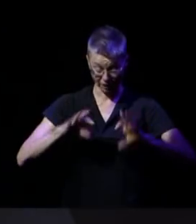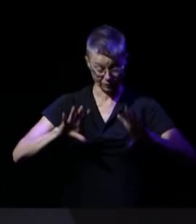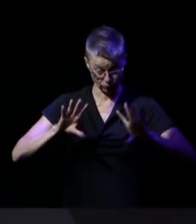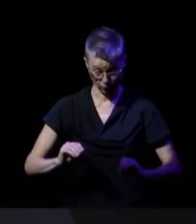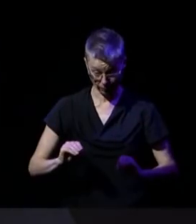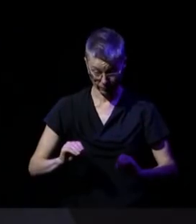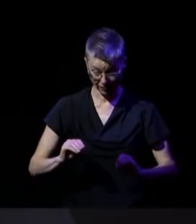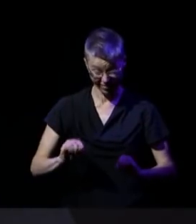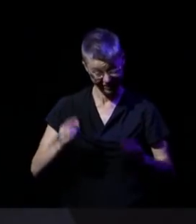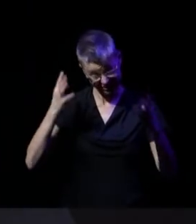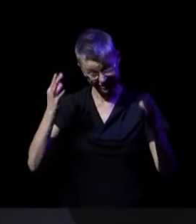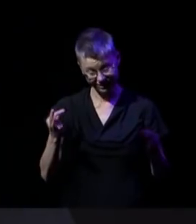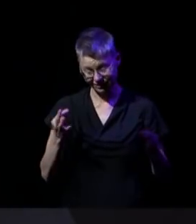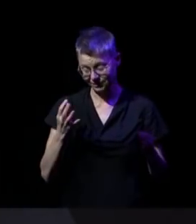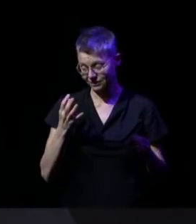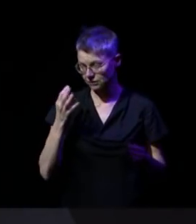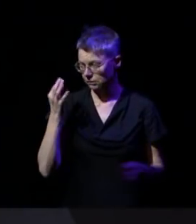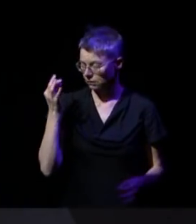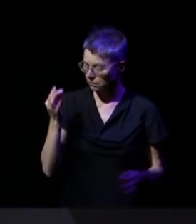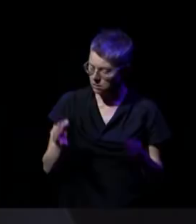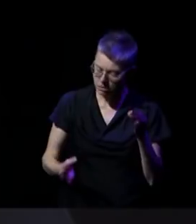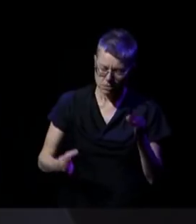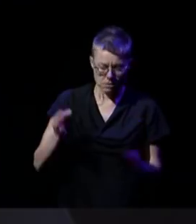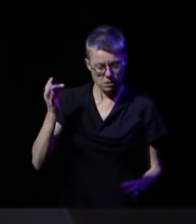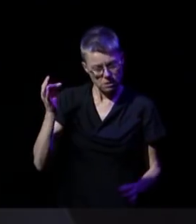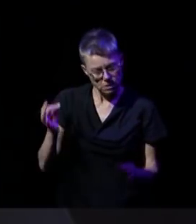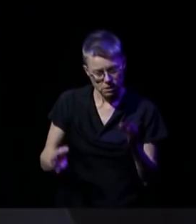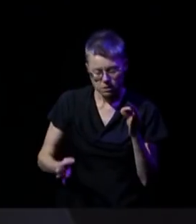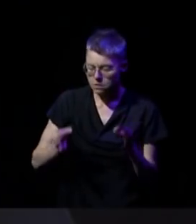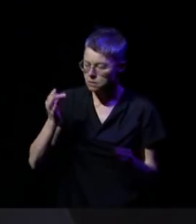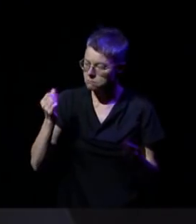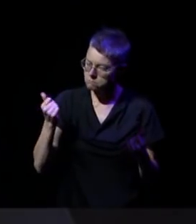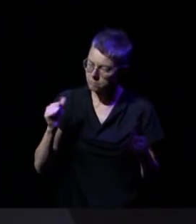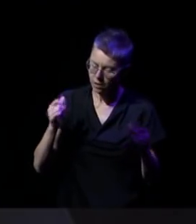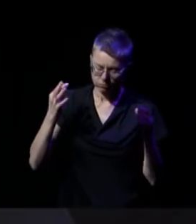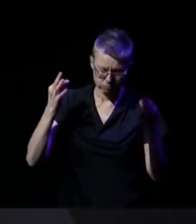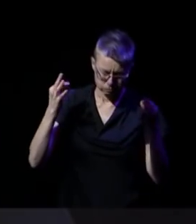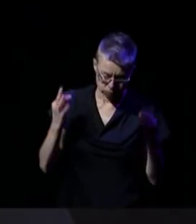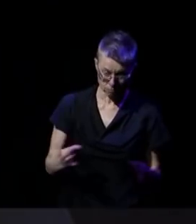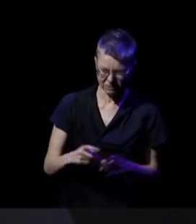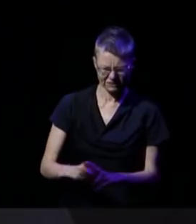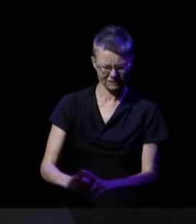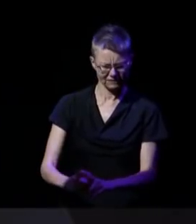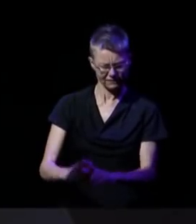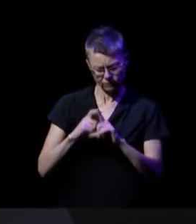so difficult because I had to really grapple